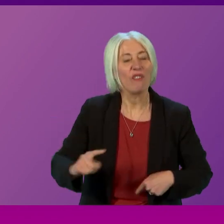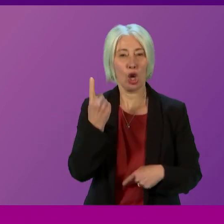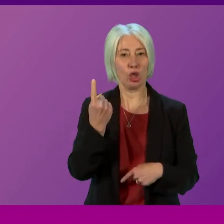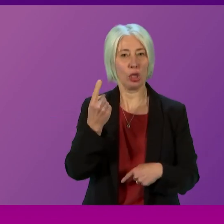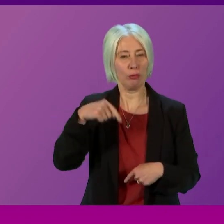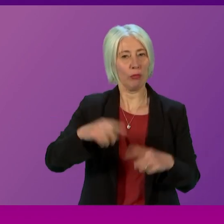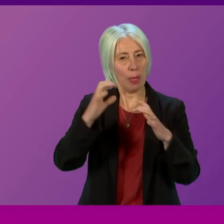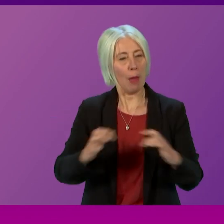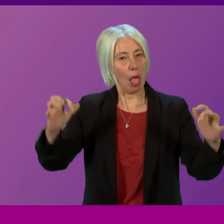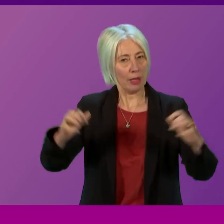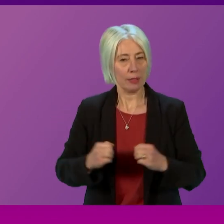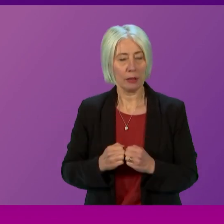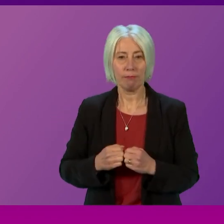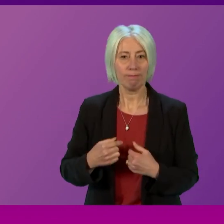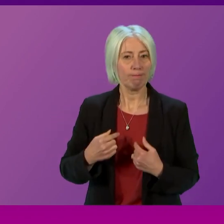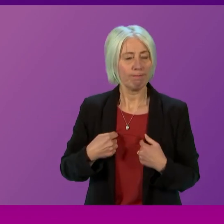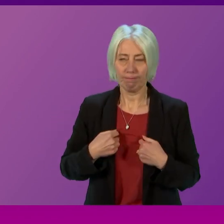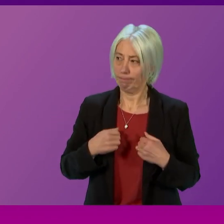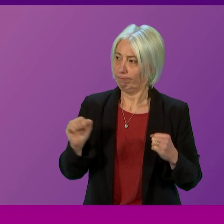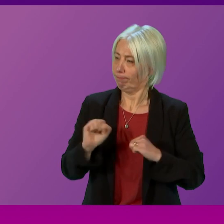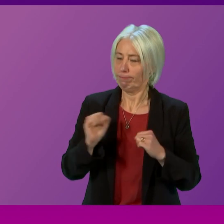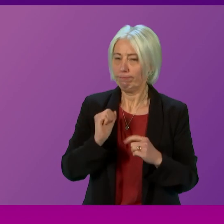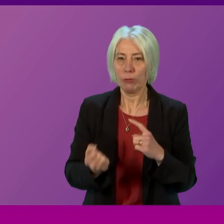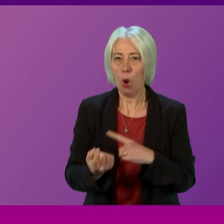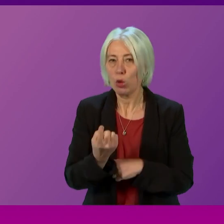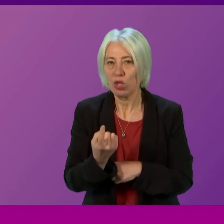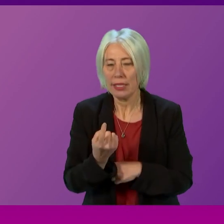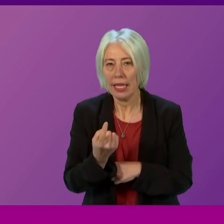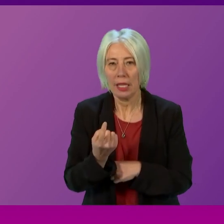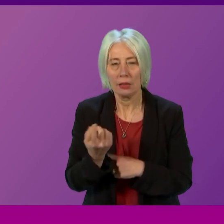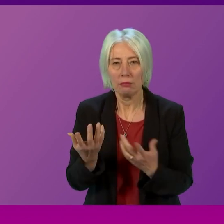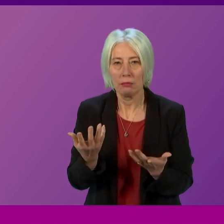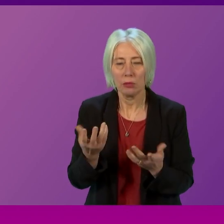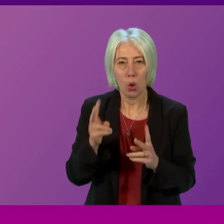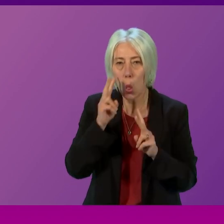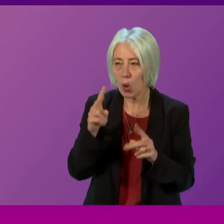I have not yet had an opportunity to examine the circumstances that Mr